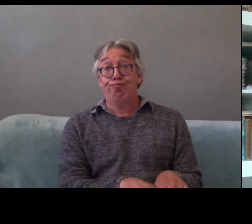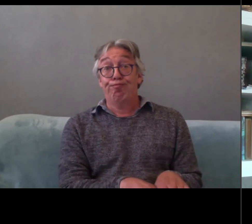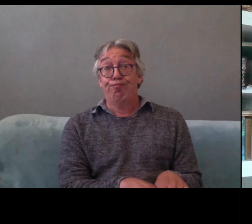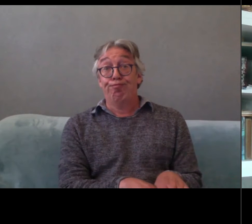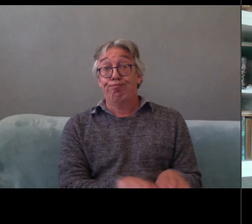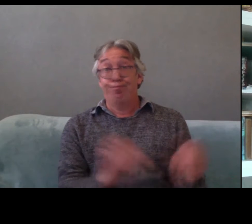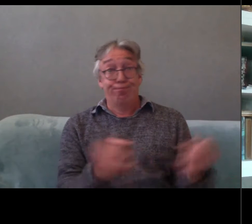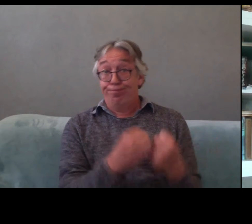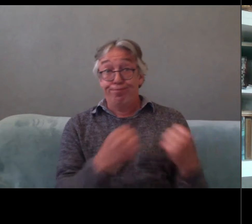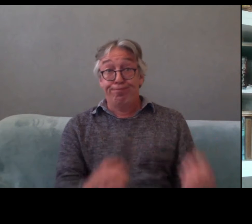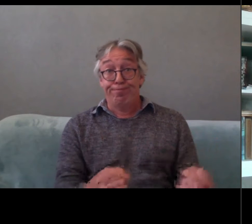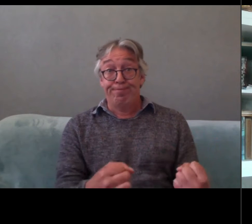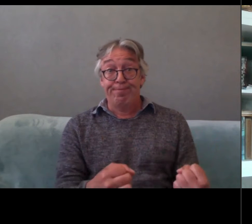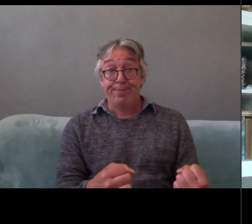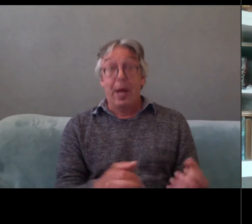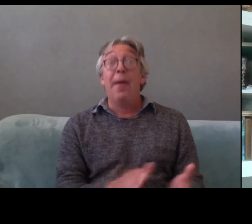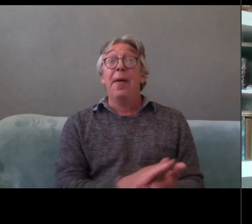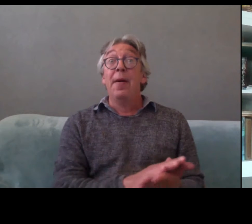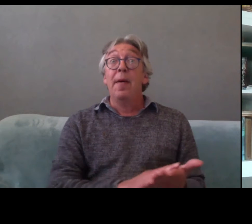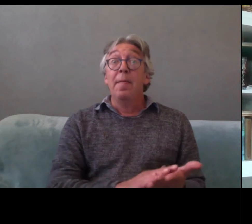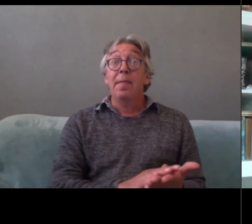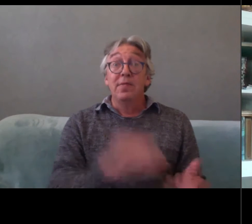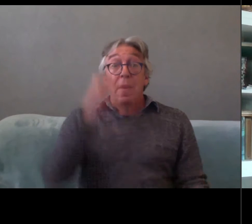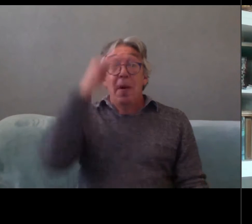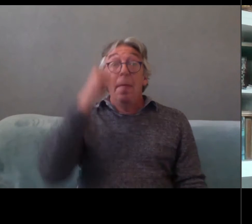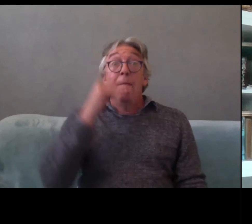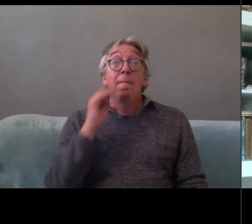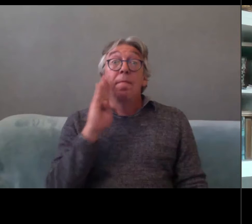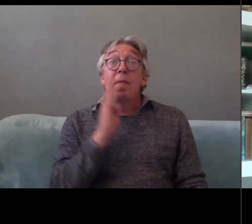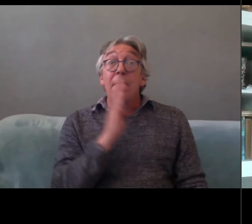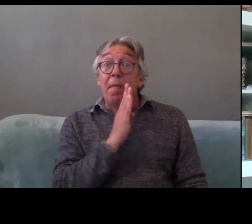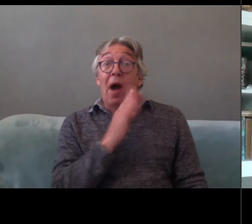They lose their jobs because they can't go to work.